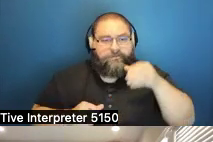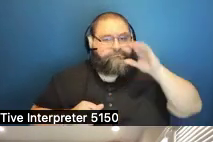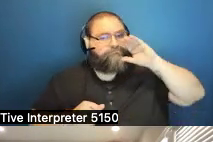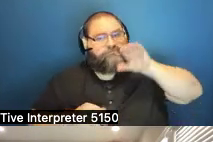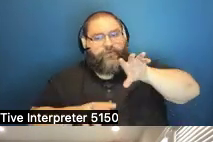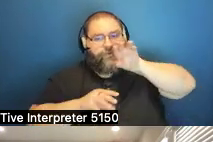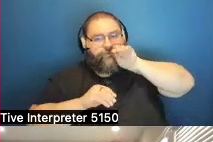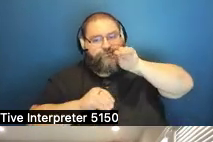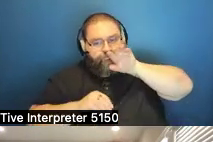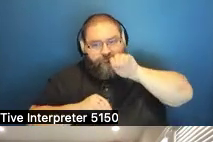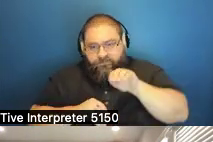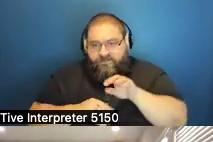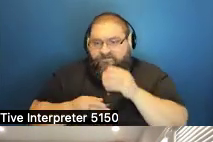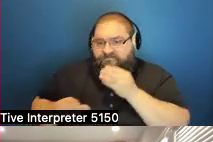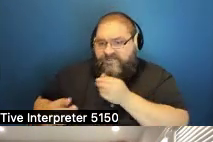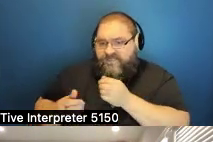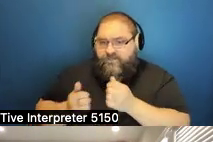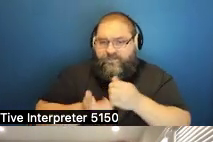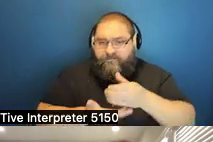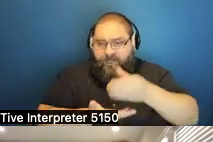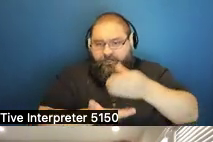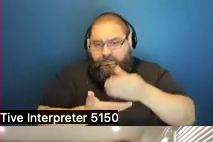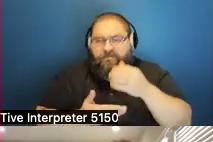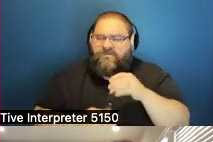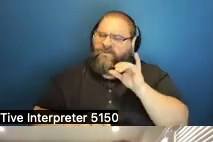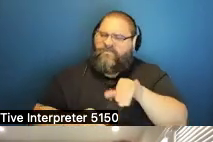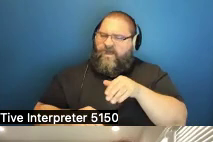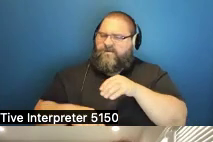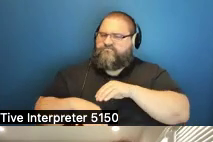19:44:10 can impact facial development and oral function,